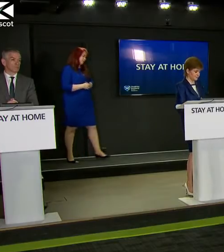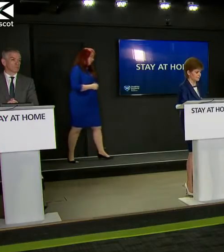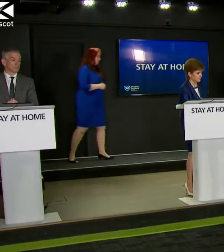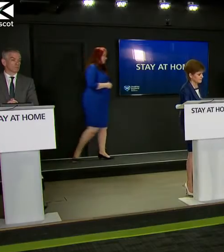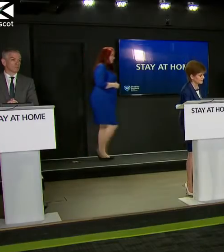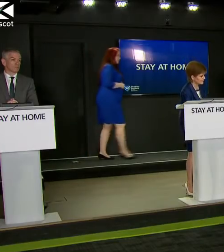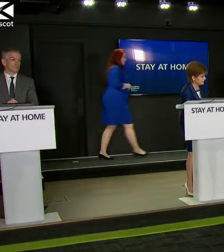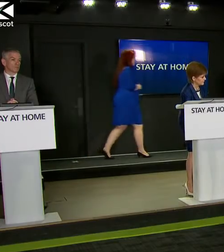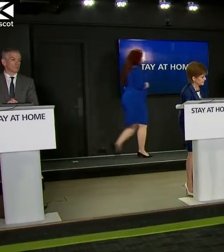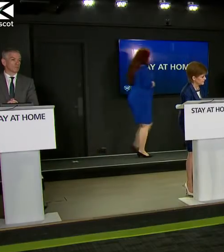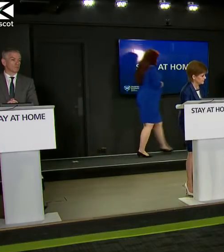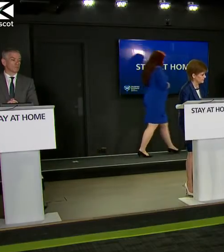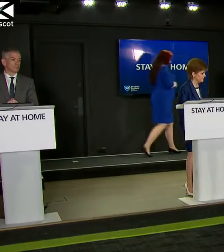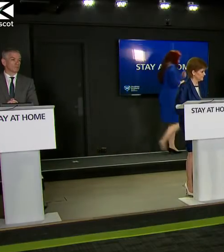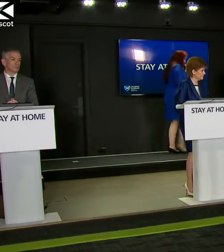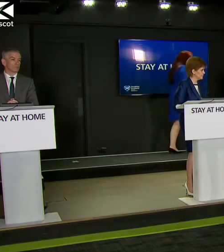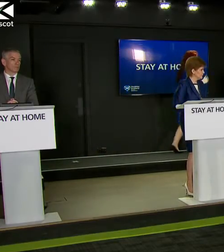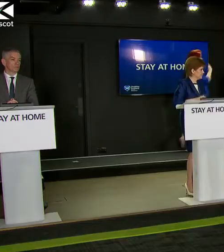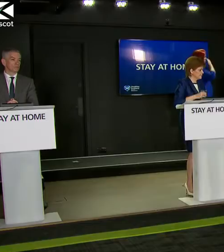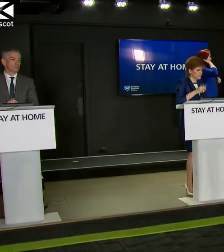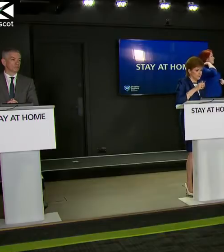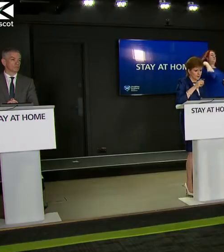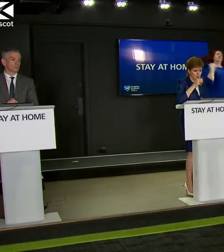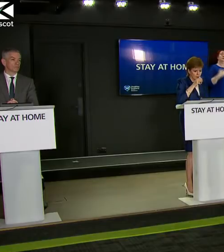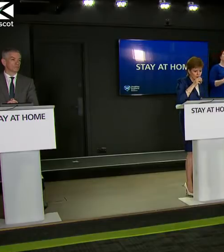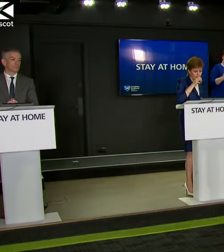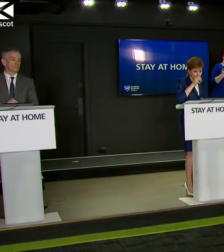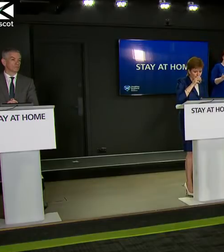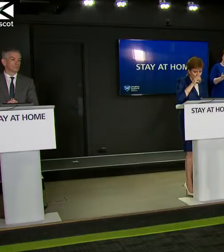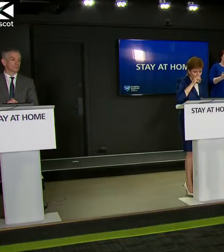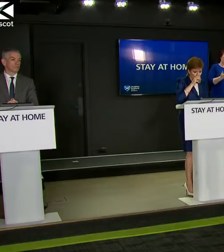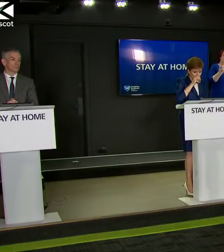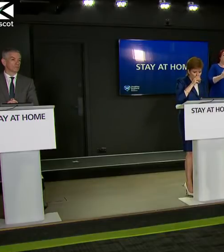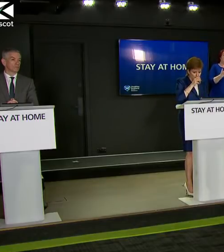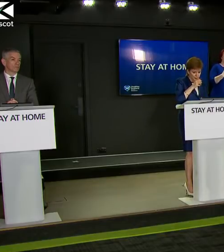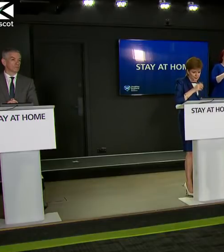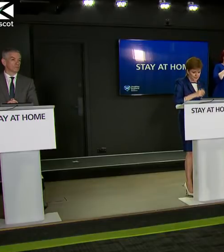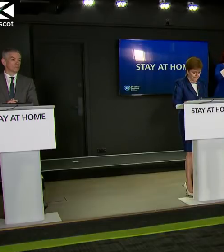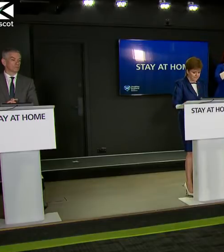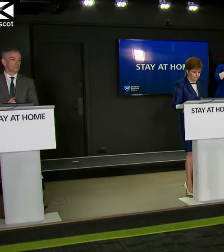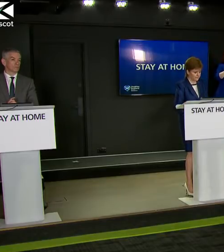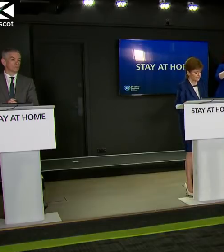So the claim count is sitting at 7.8 percent for those seeking jobseekers allowance and